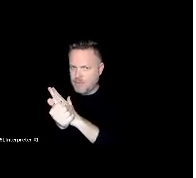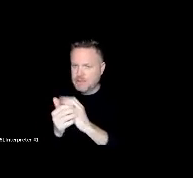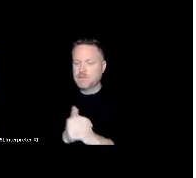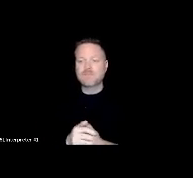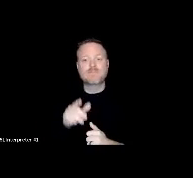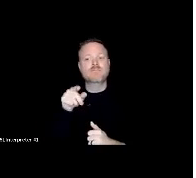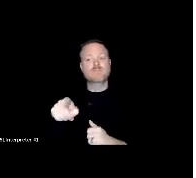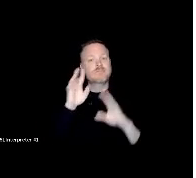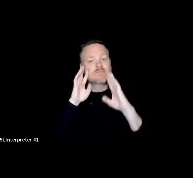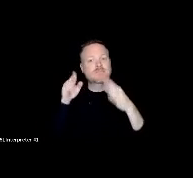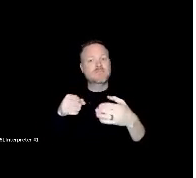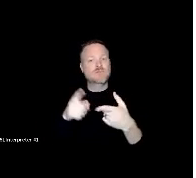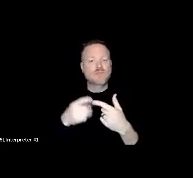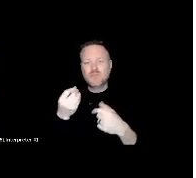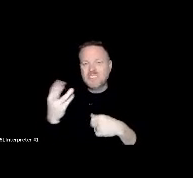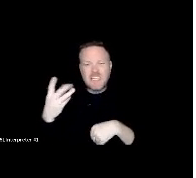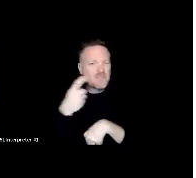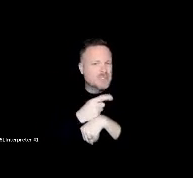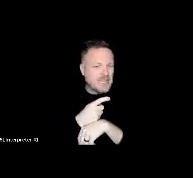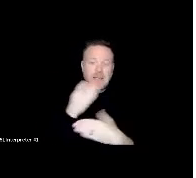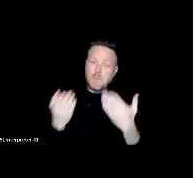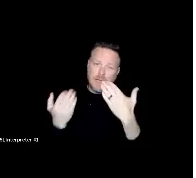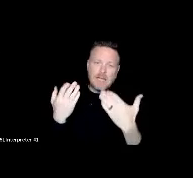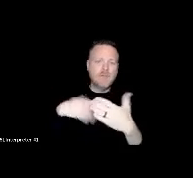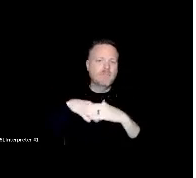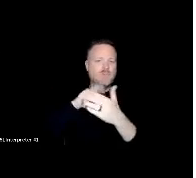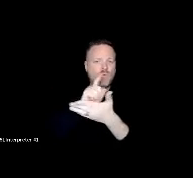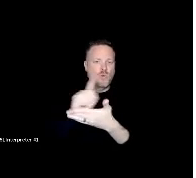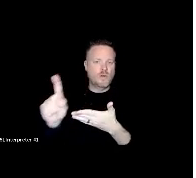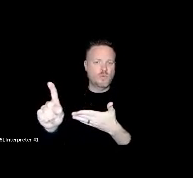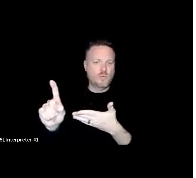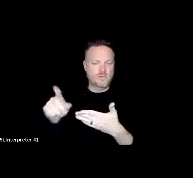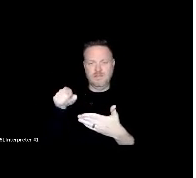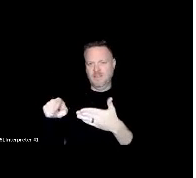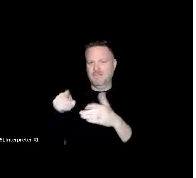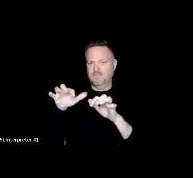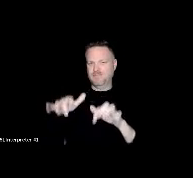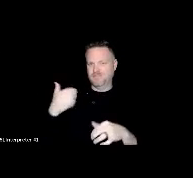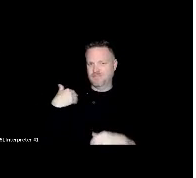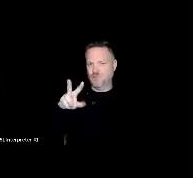down to a number of days to maybe a week. This was written in 2013 and is being updated right